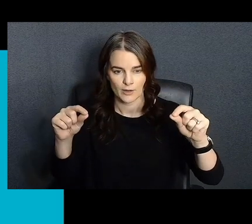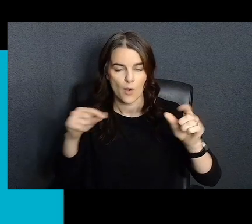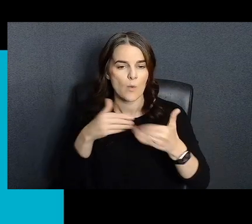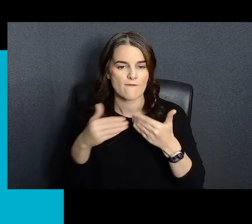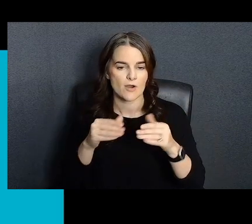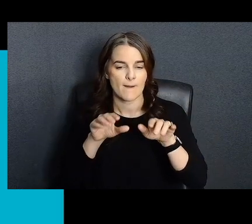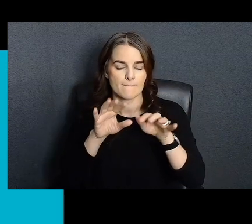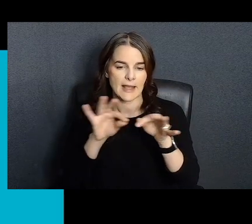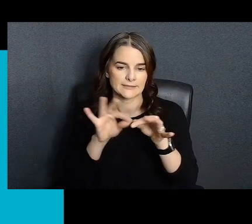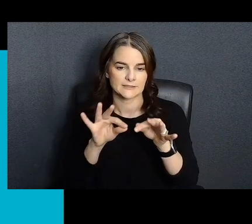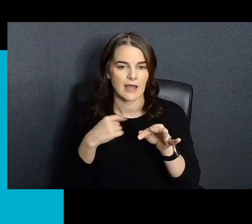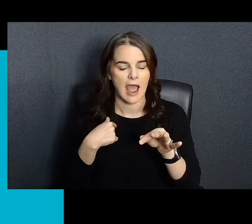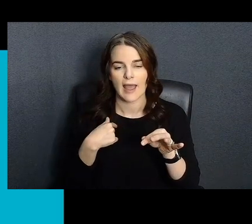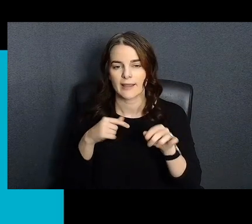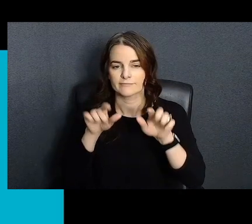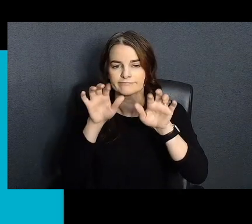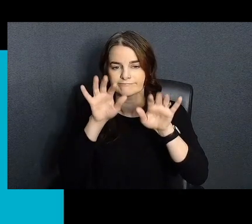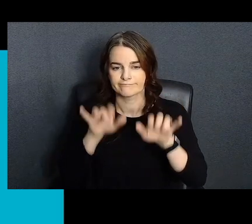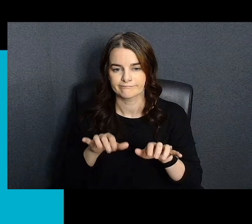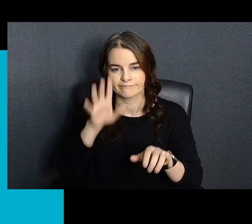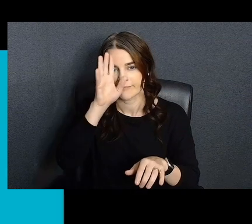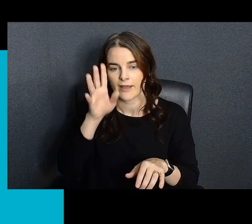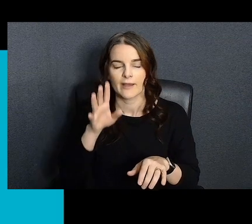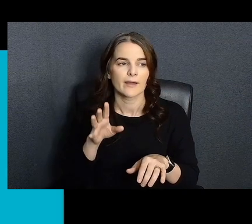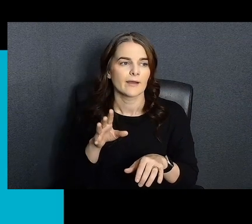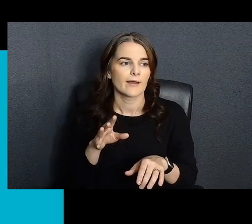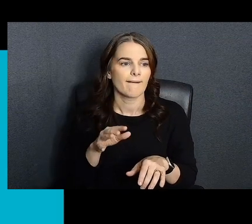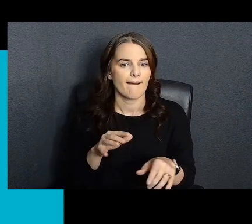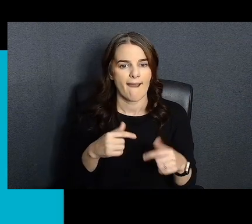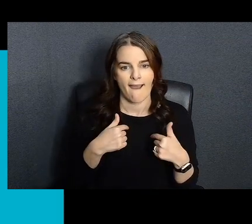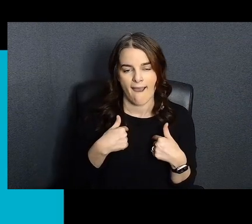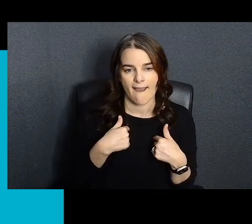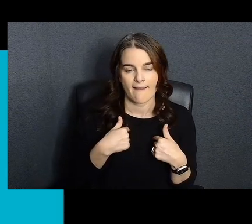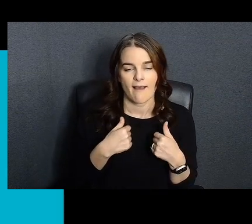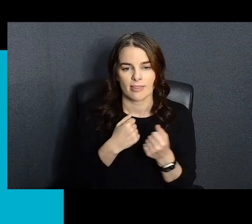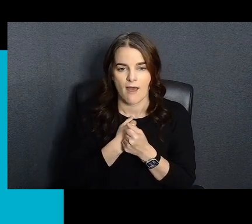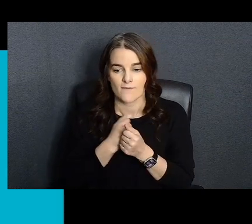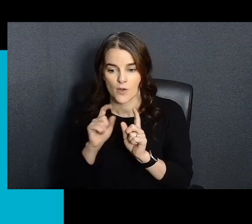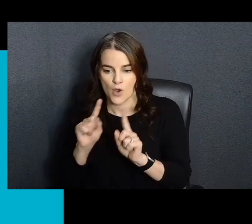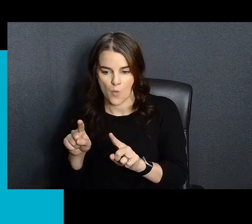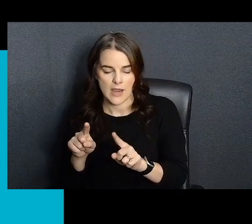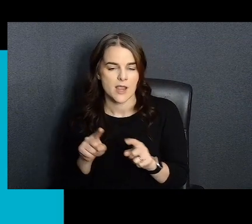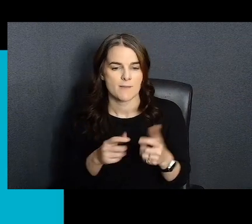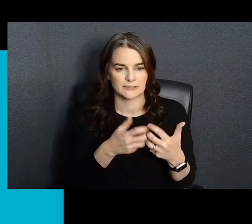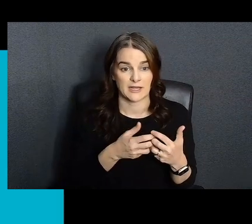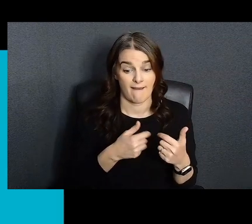I'm just going to type one out. love-- I love-- going-- Going. I don't know. Home. home.